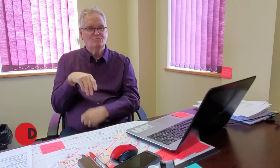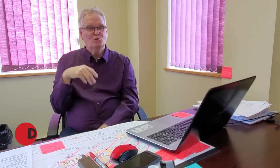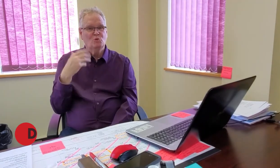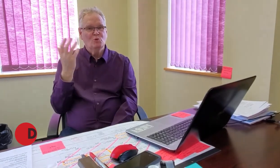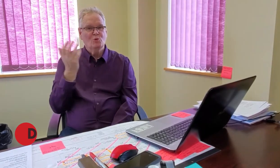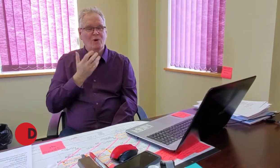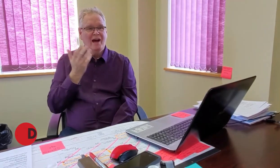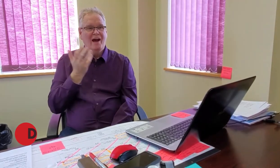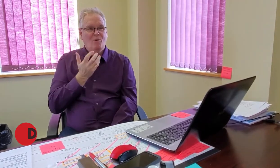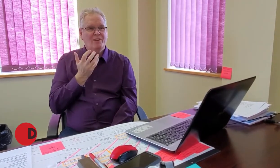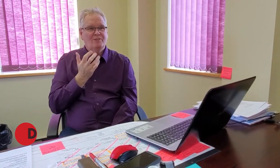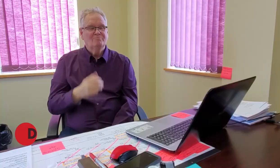Wow!